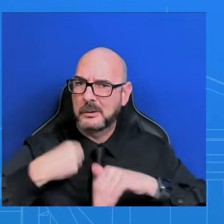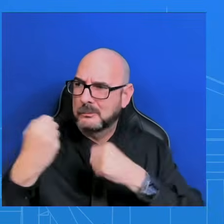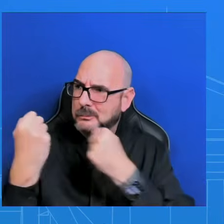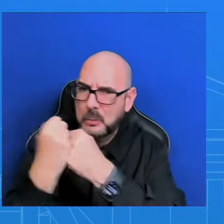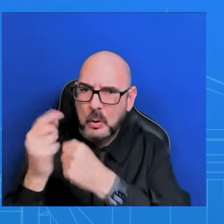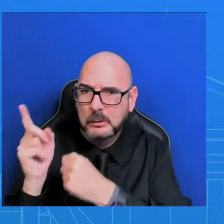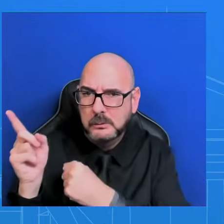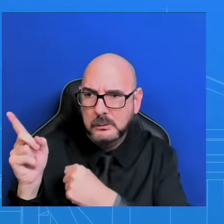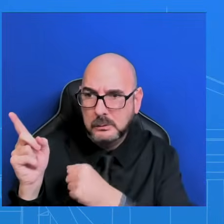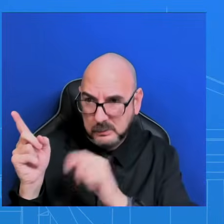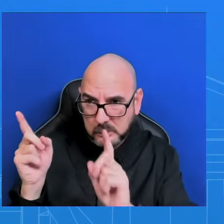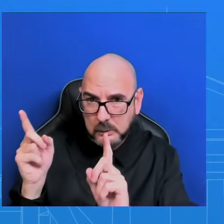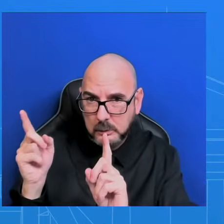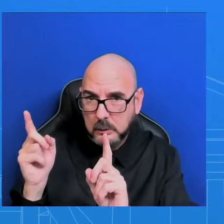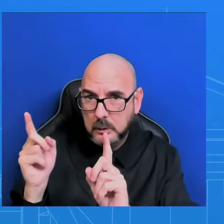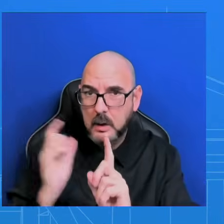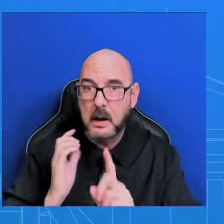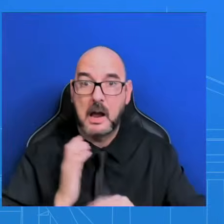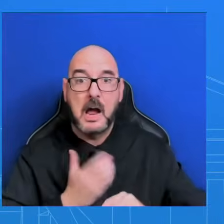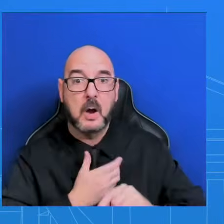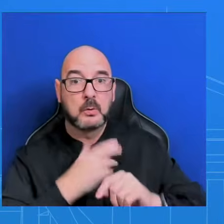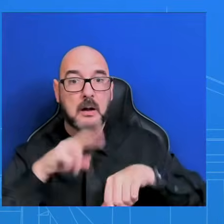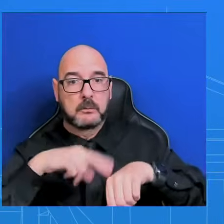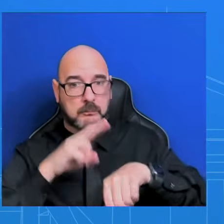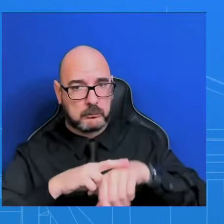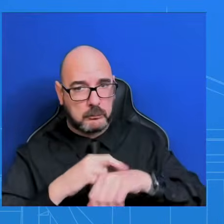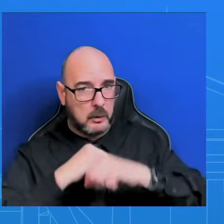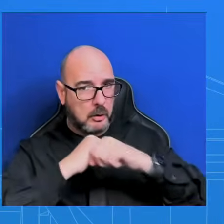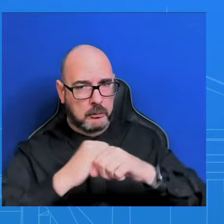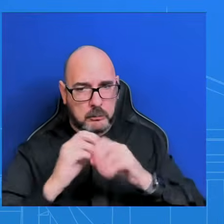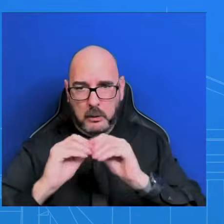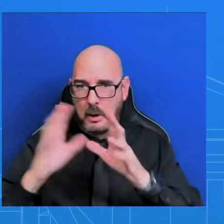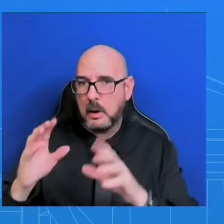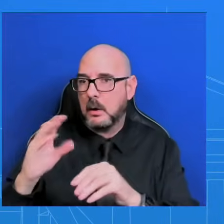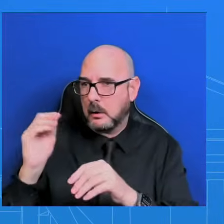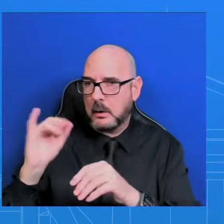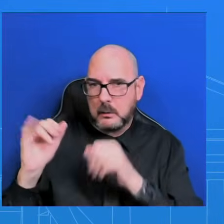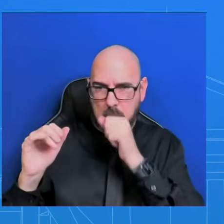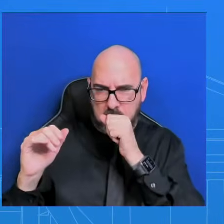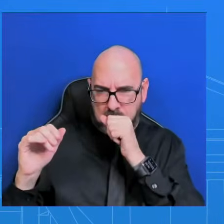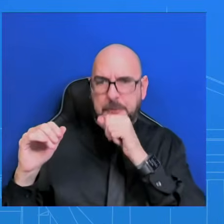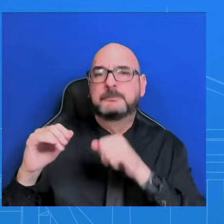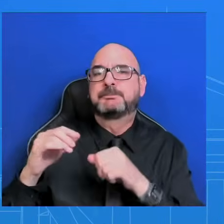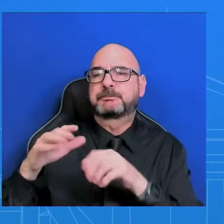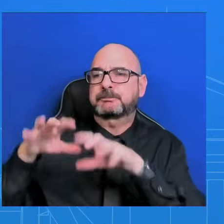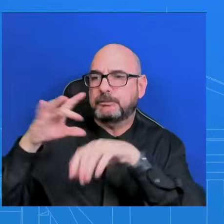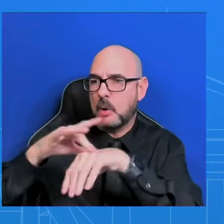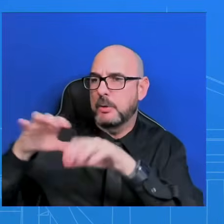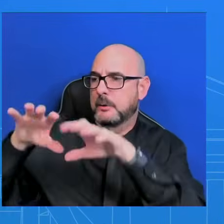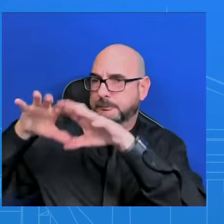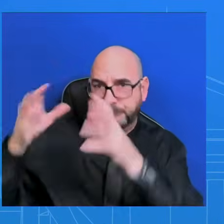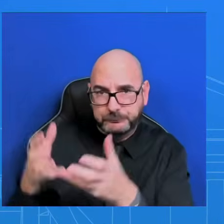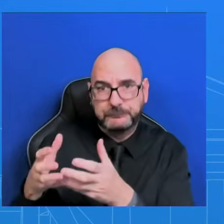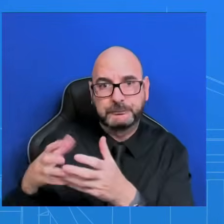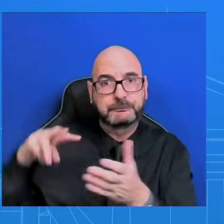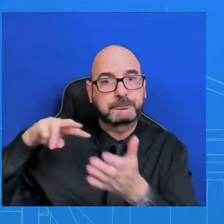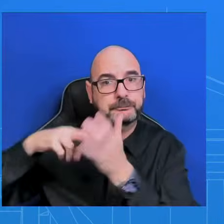obviously, it's important to our national security -- but also globally. And so, that was the purpose of this meeting. It was not part of the negotiation. There are negotiations happening,